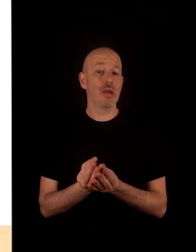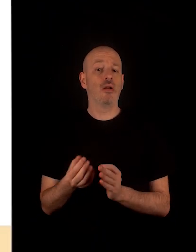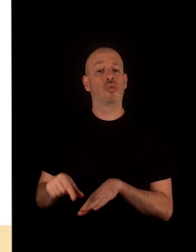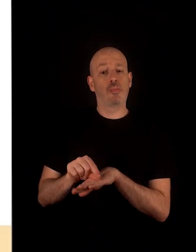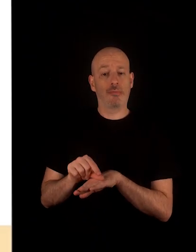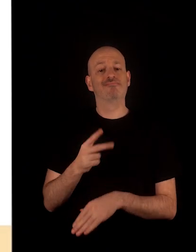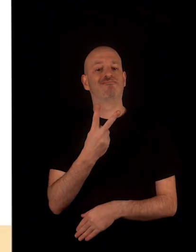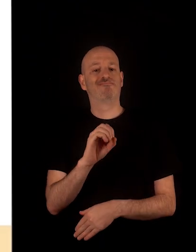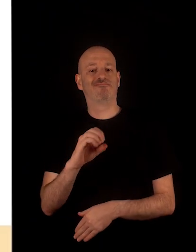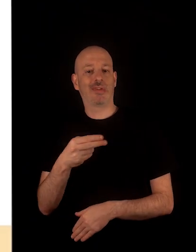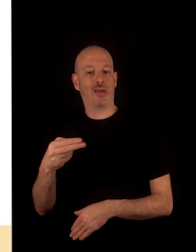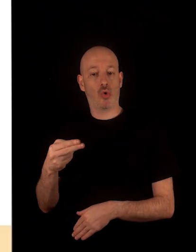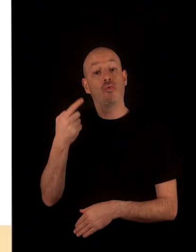We have the ‘Green Mobility Top-up’.